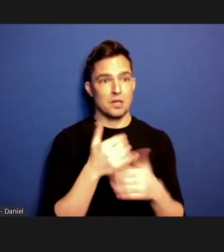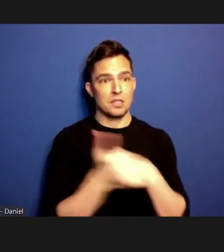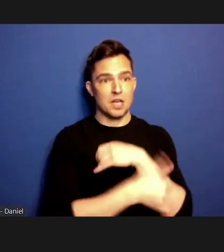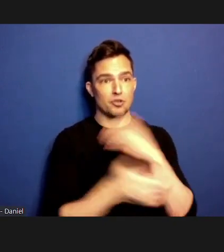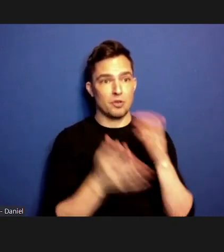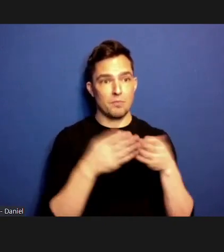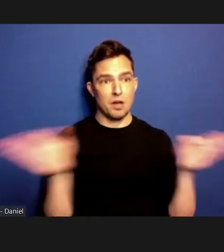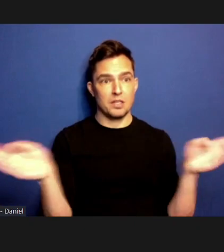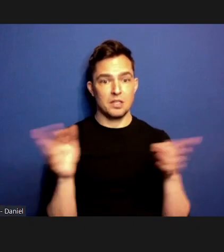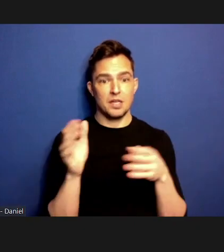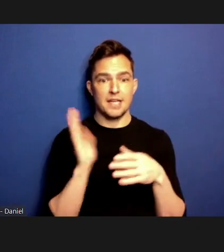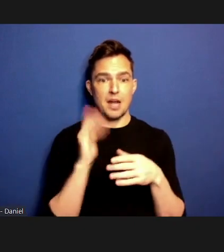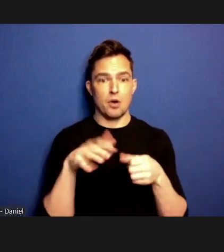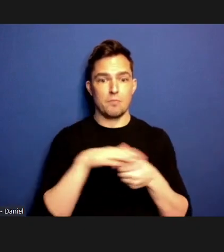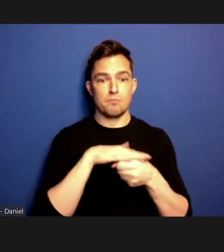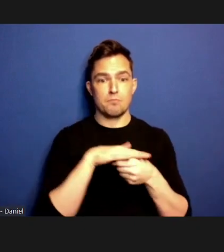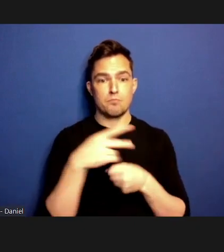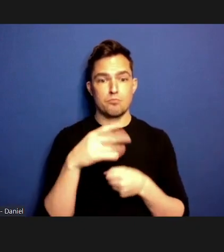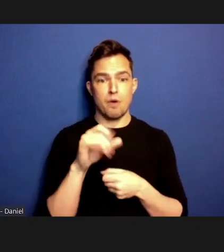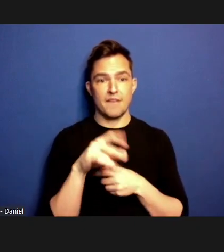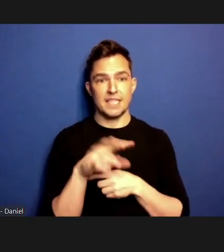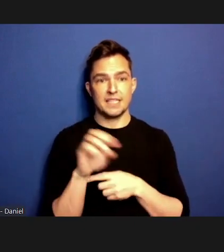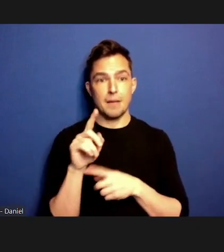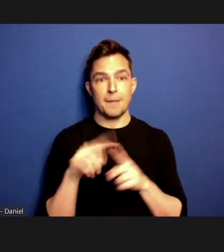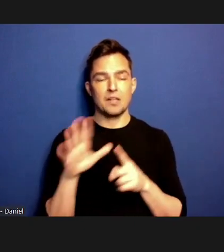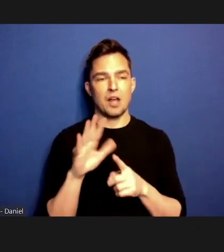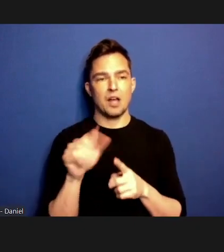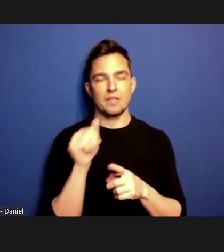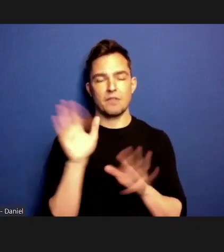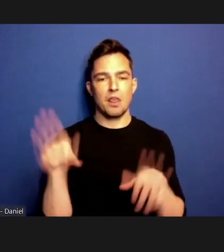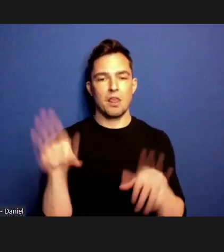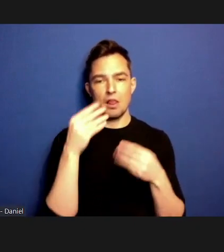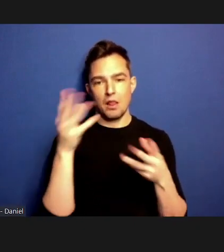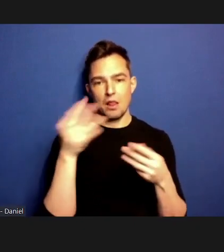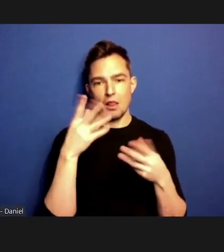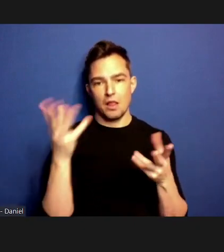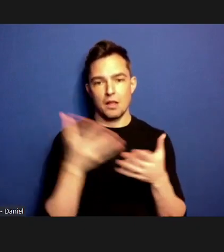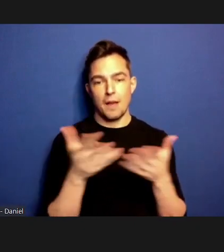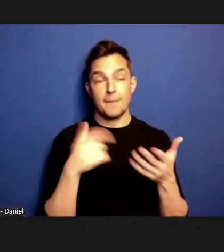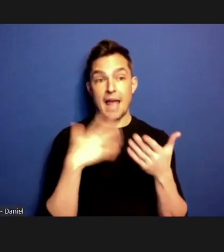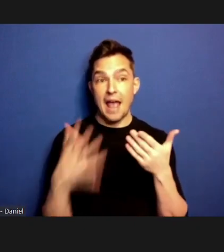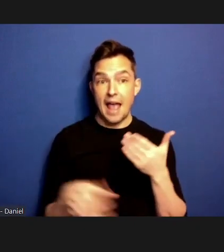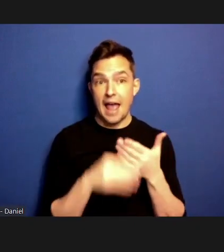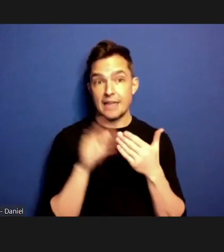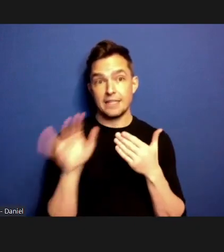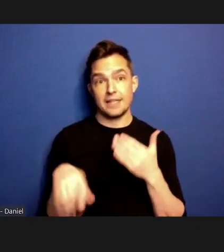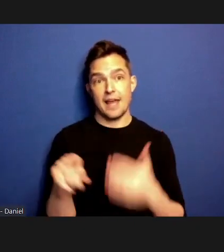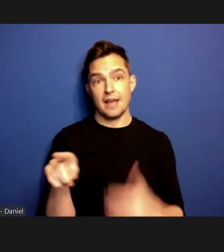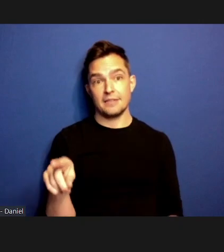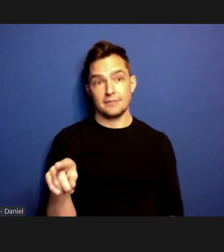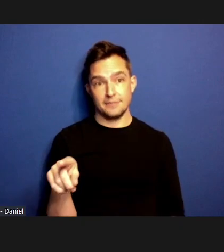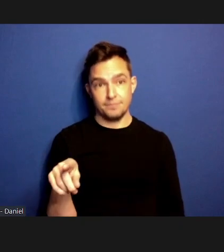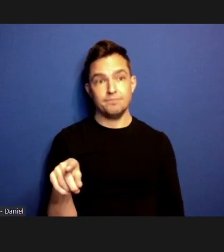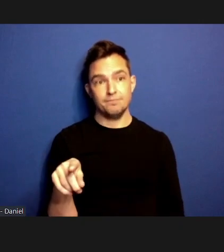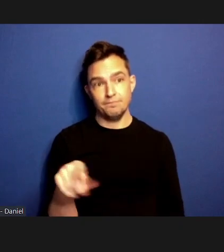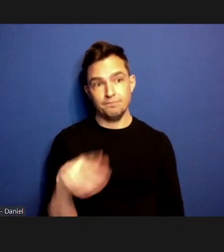our province. But there's a lot of complacency. And I think adding to that is you have a lot